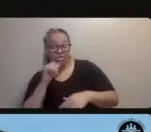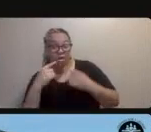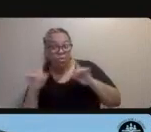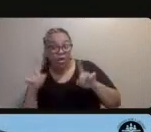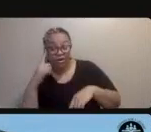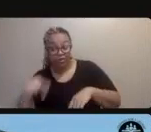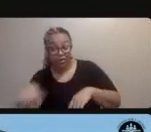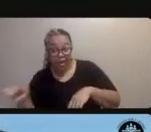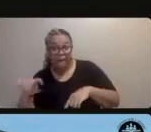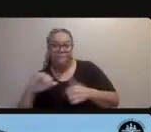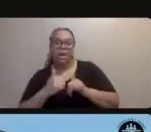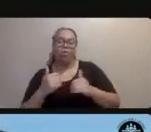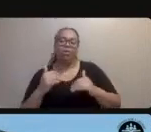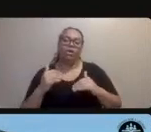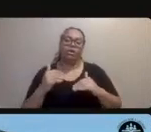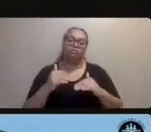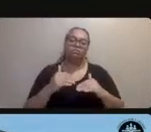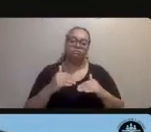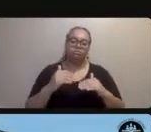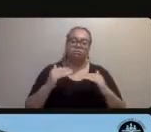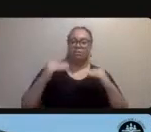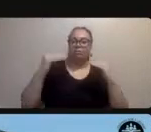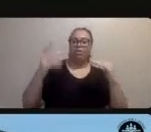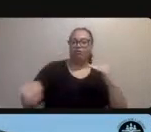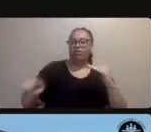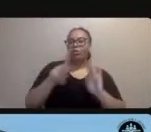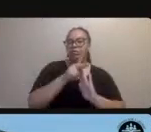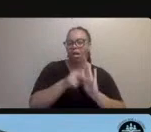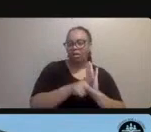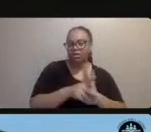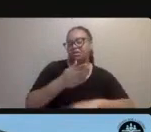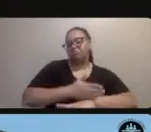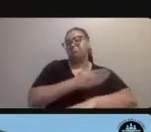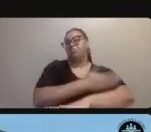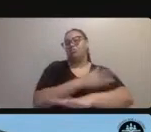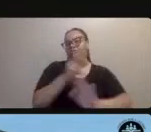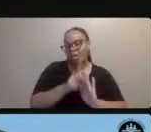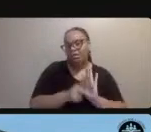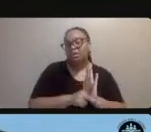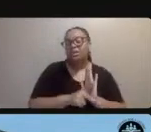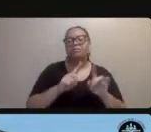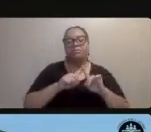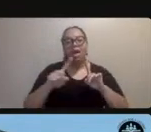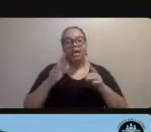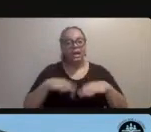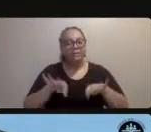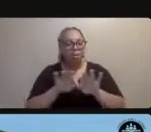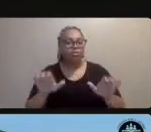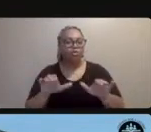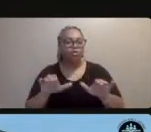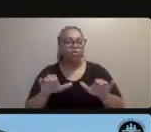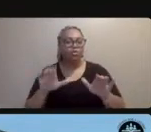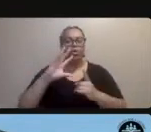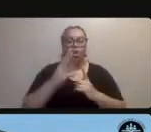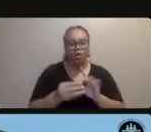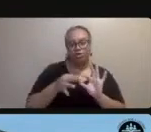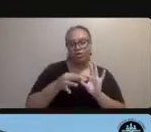AND WHAT THEY SEE THAT IS CURRENTLY NOT WORKING FOR THEM